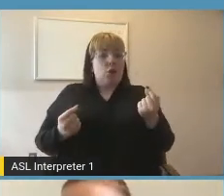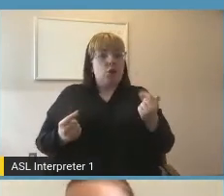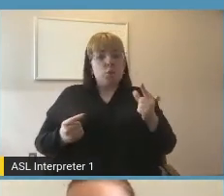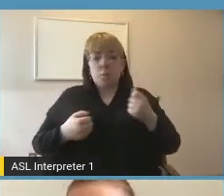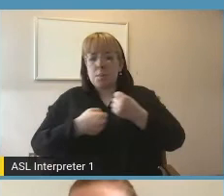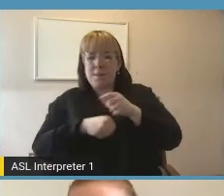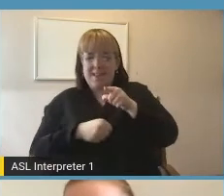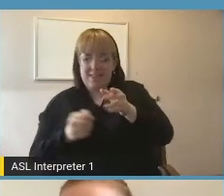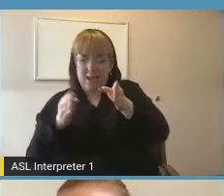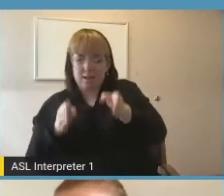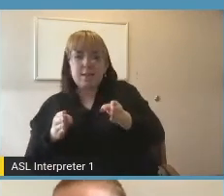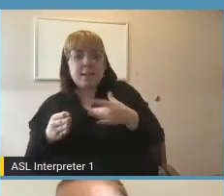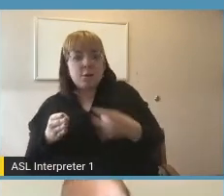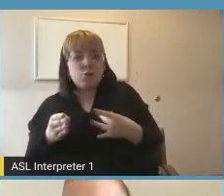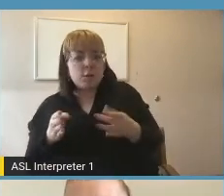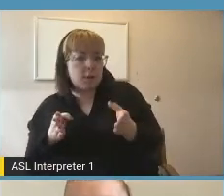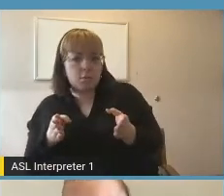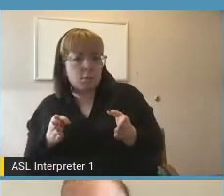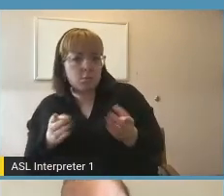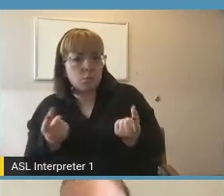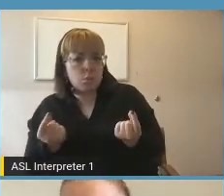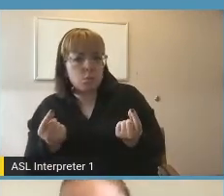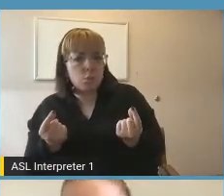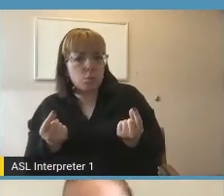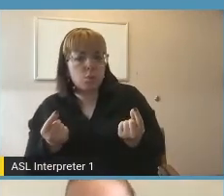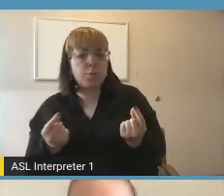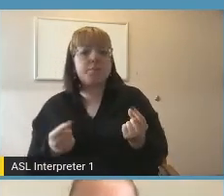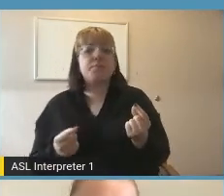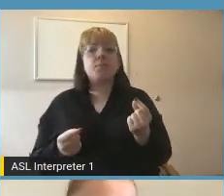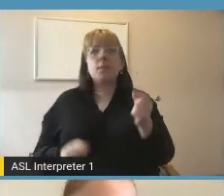Whether it is cutting or adding. So going through and listening, making sure that you're